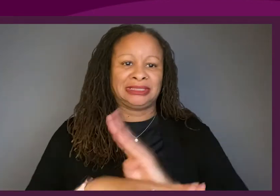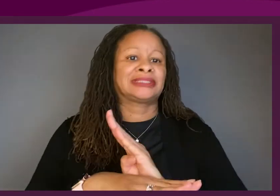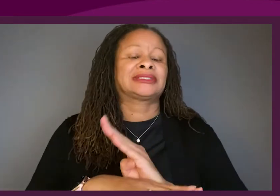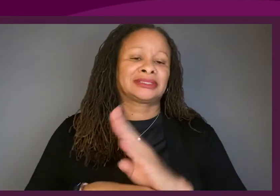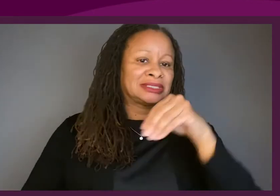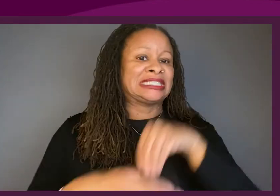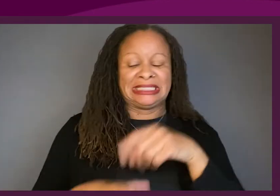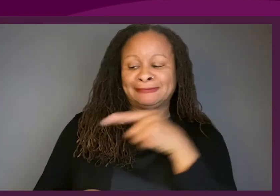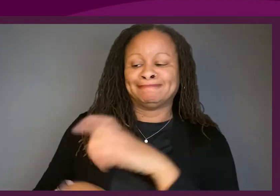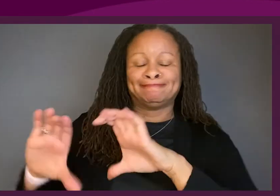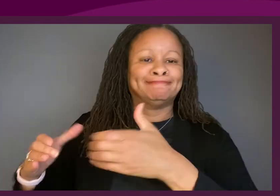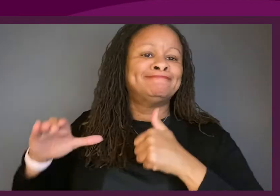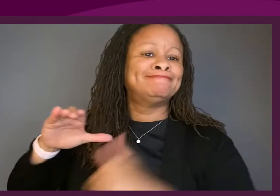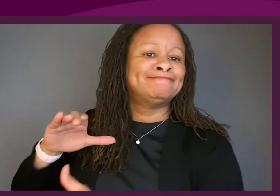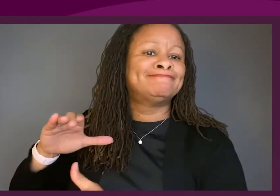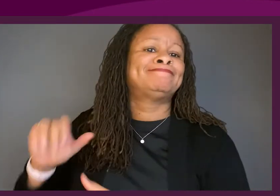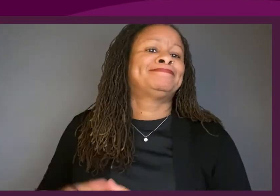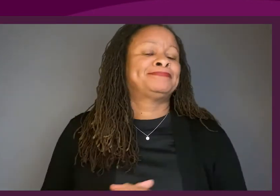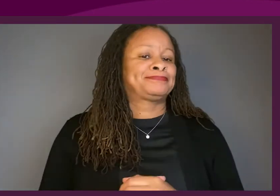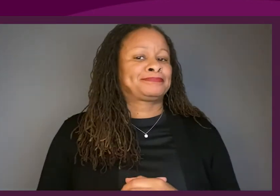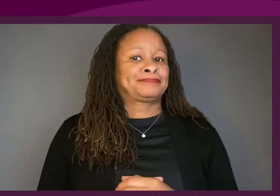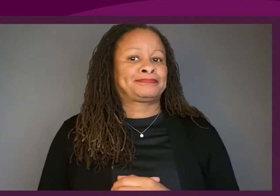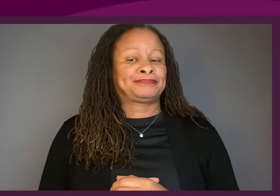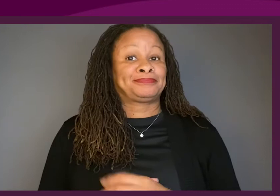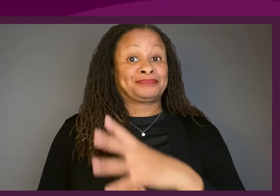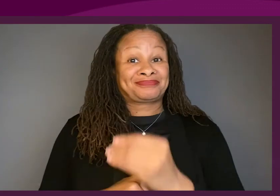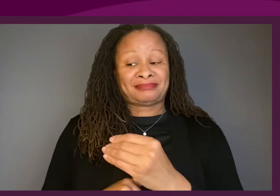are in fact in these facilities.